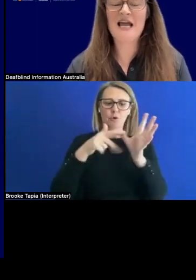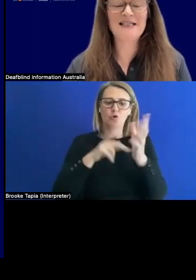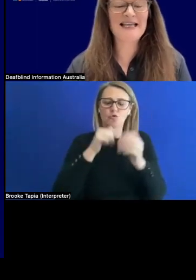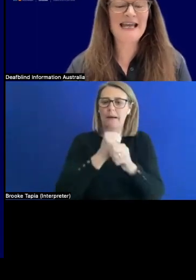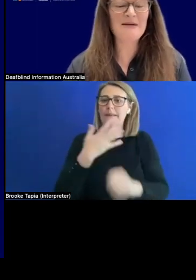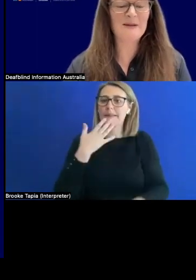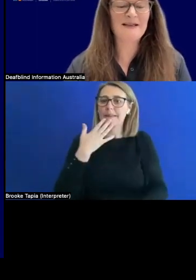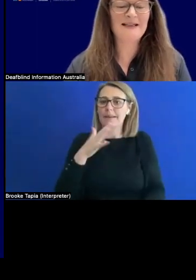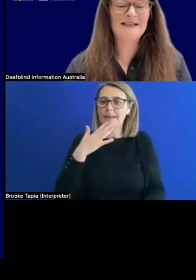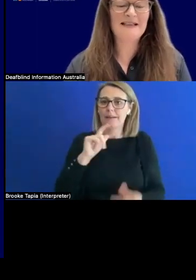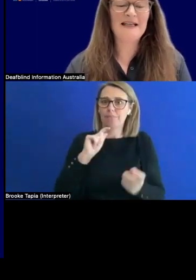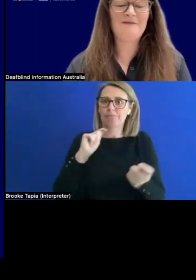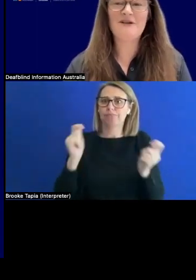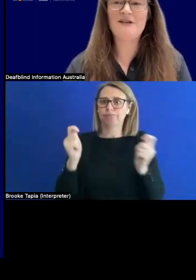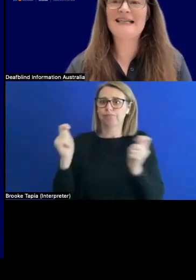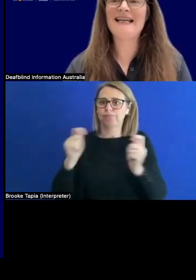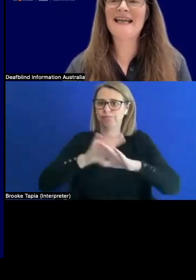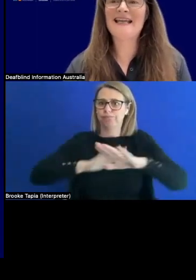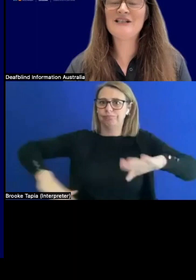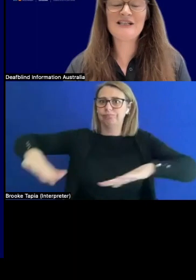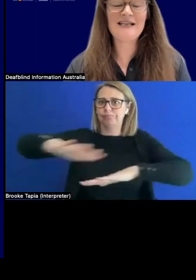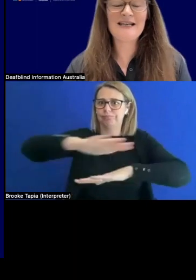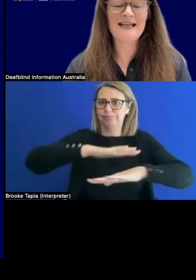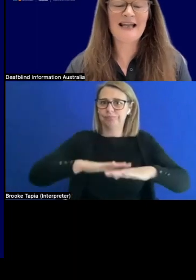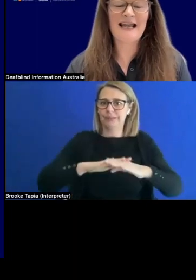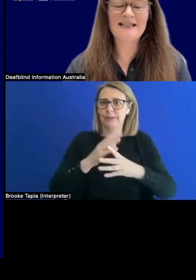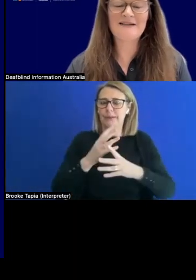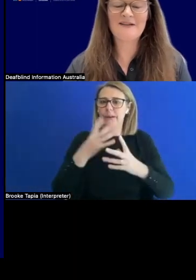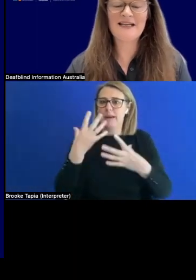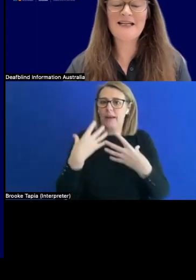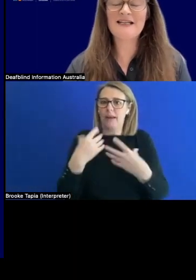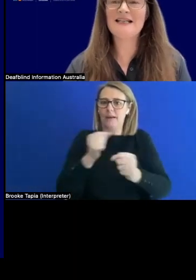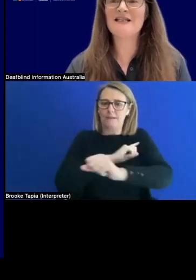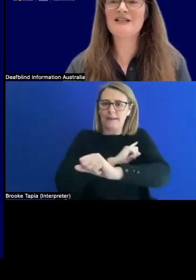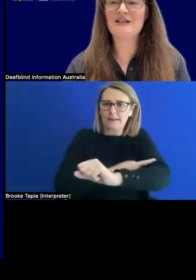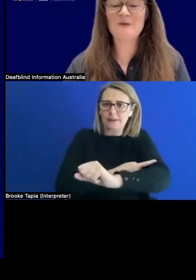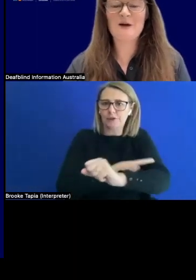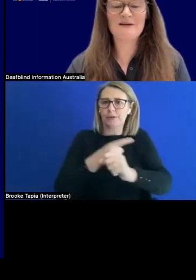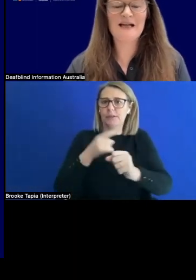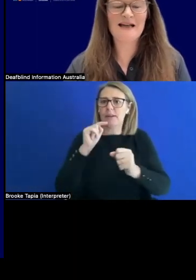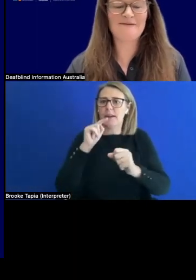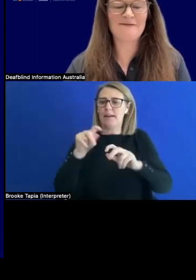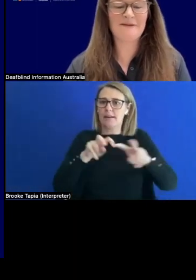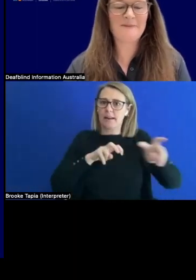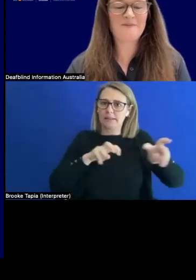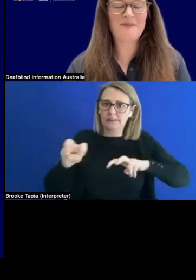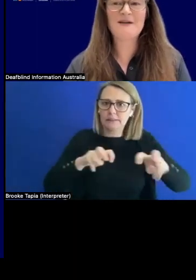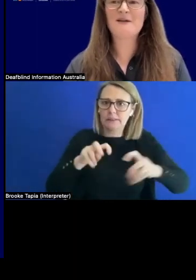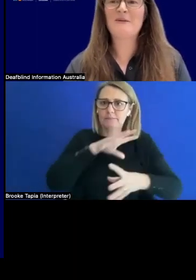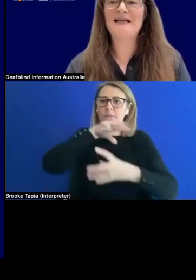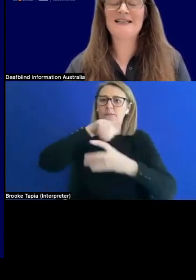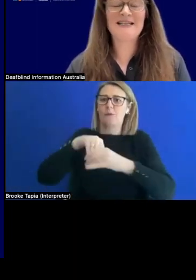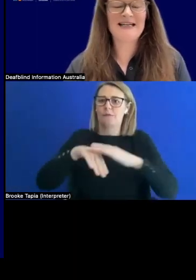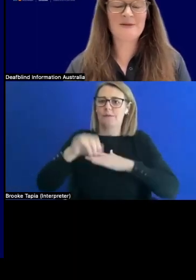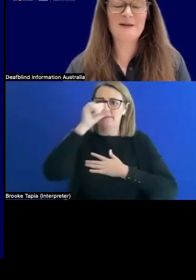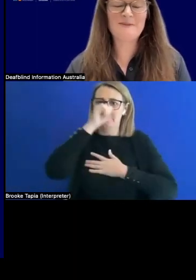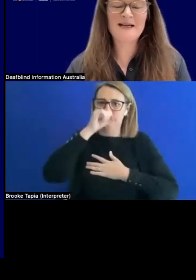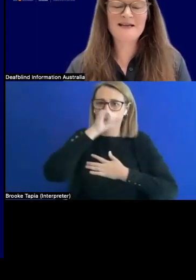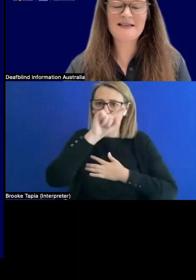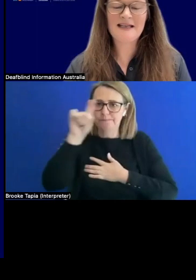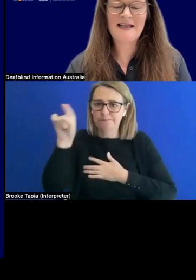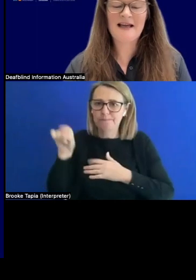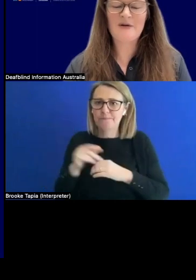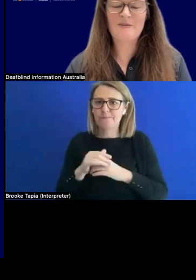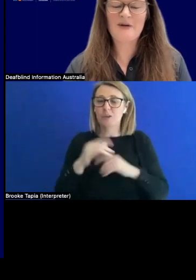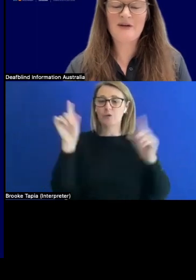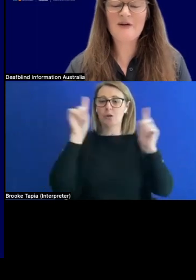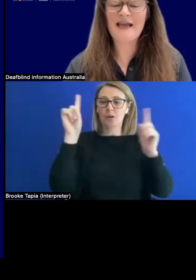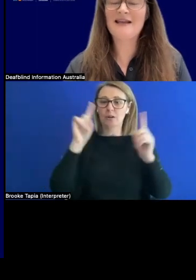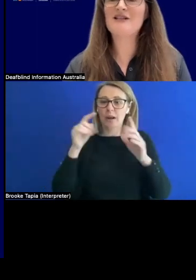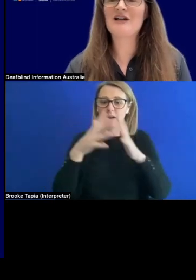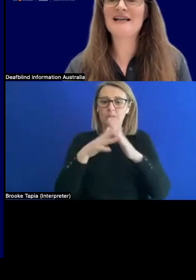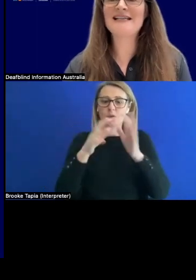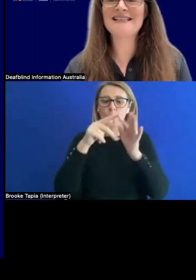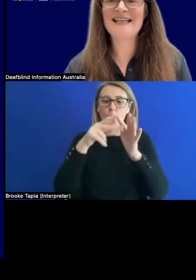landscape, infusing energy and activity into the wildlife. May today’s webinar help you to energise